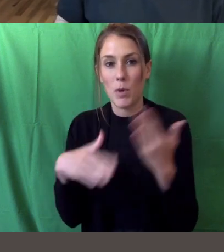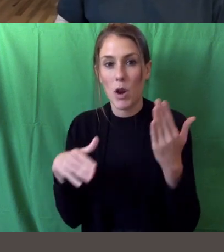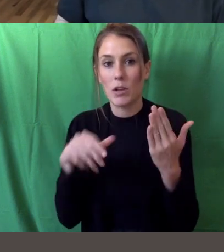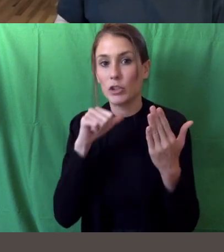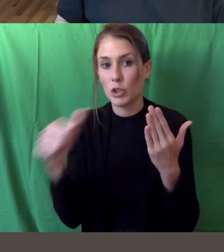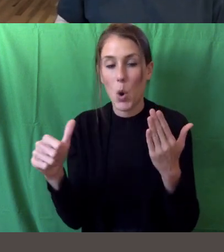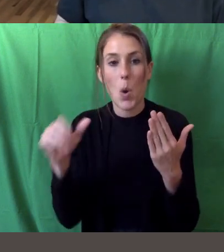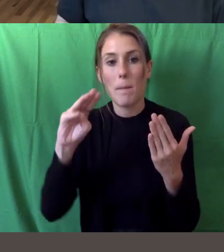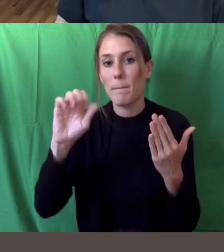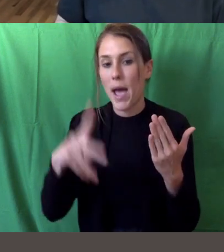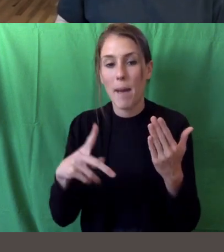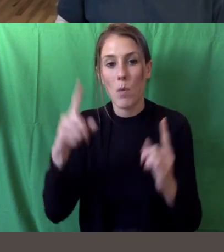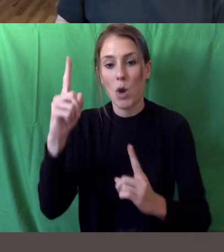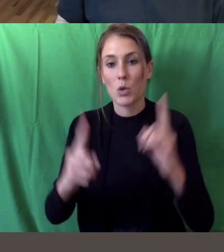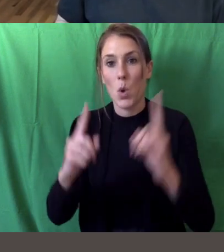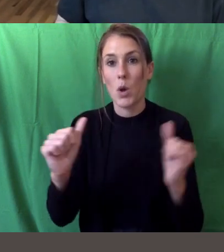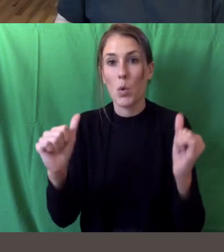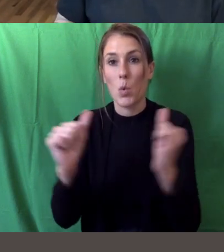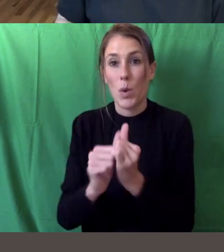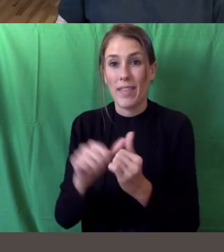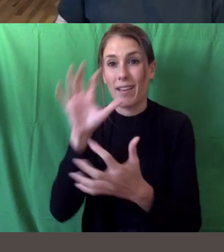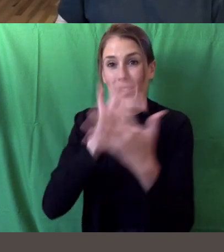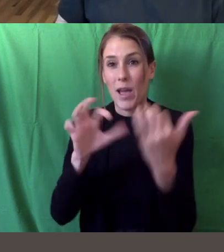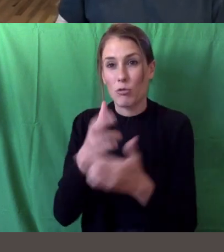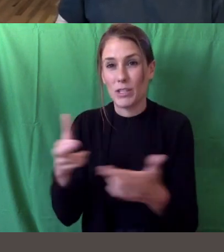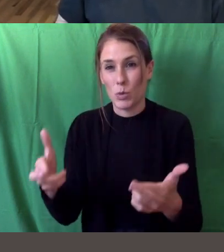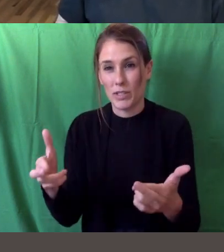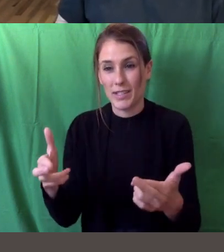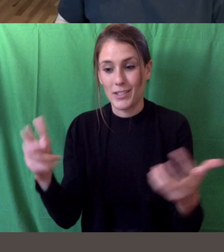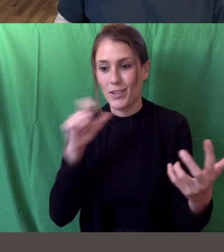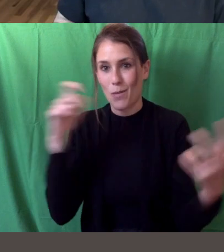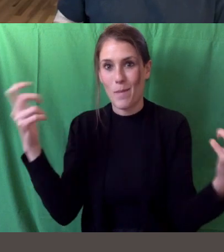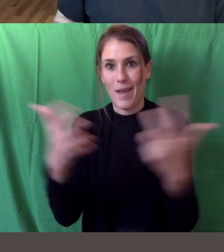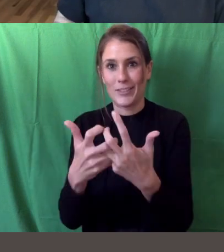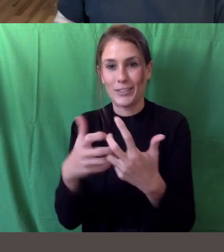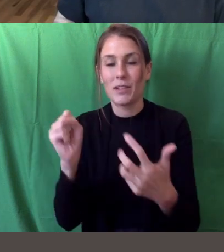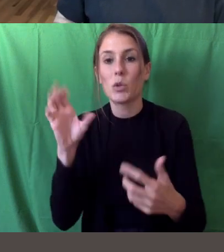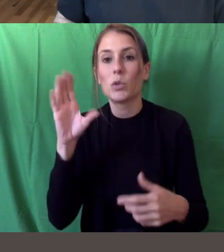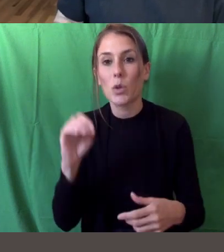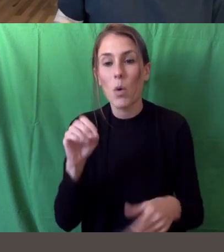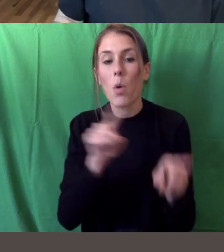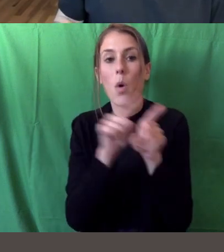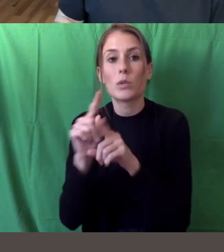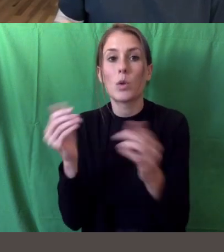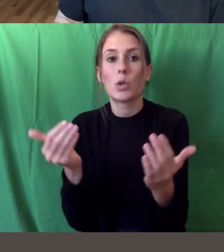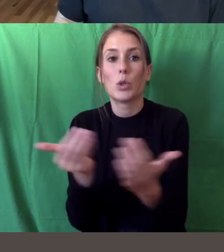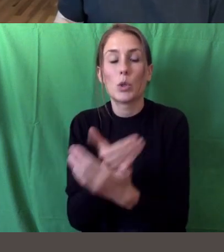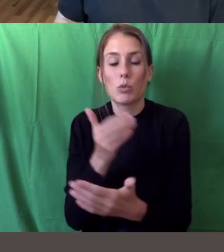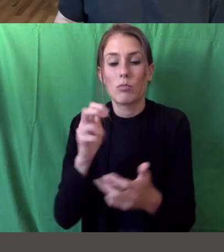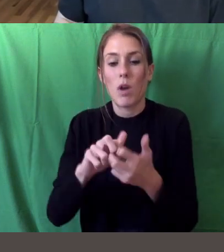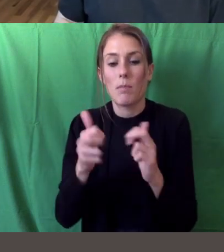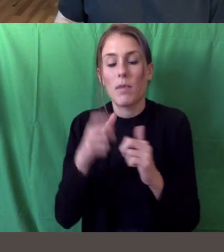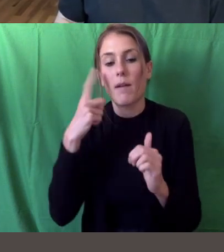don't map one to one with cloud resources, which adds even more complexity. Not only that, but there are also new problems added to the mix,